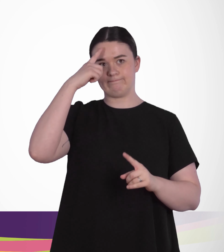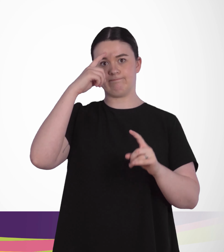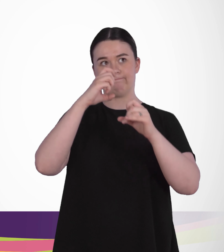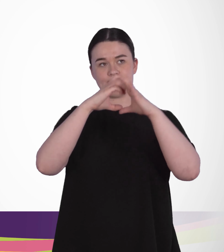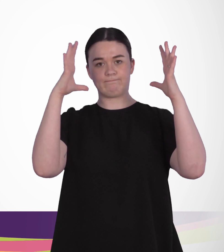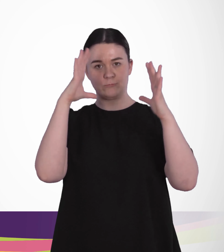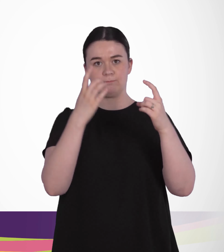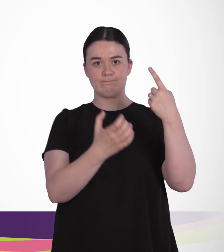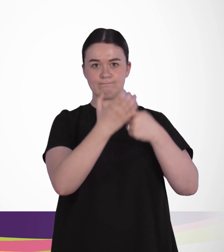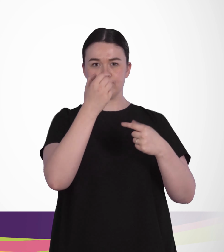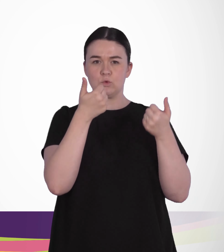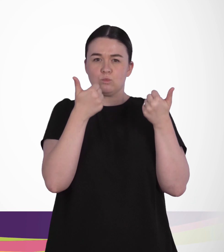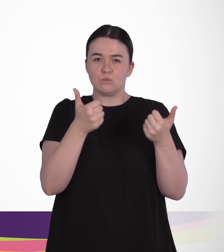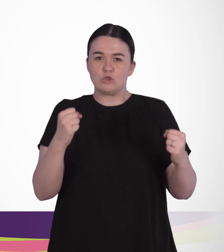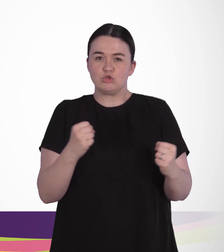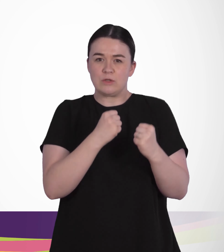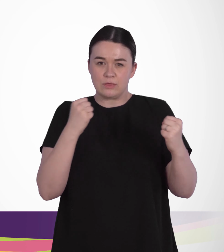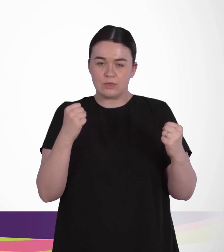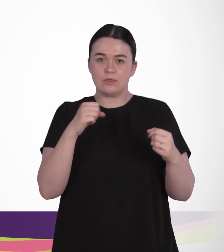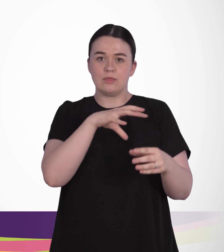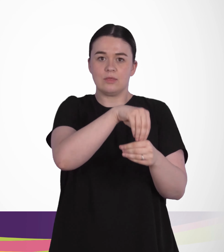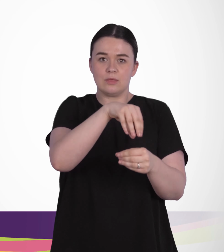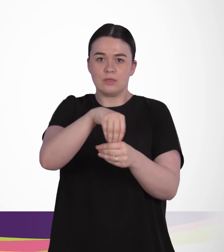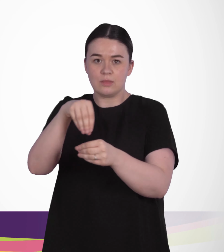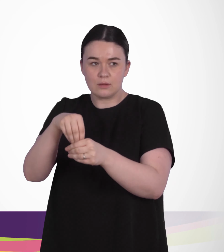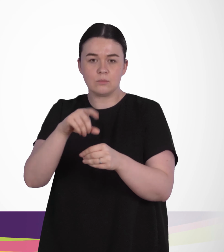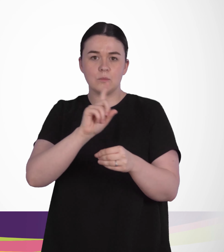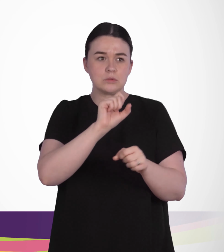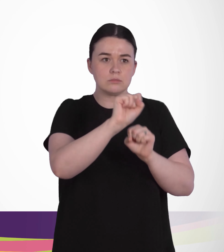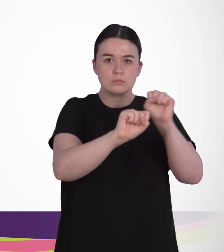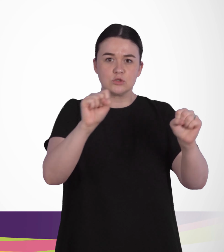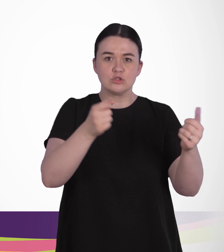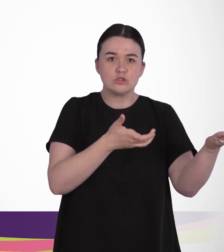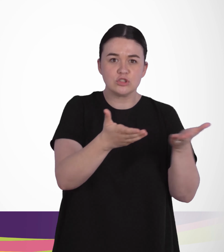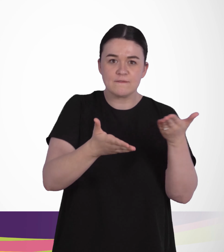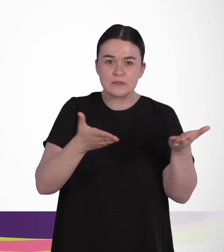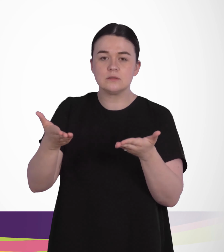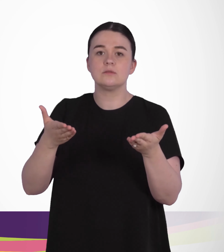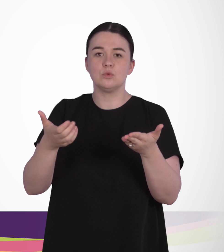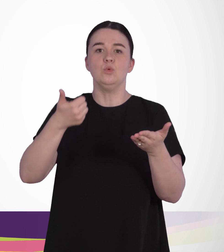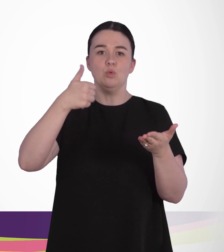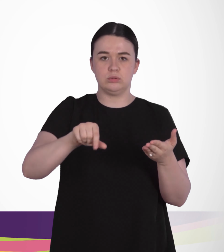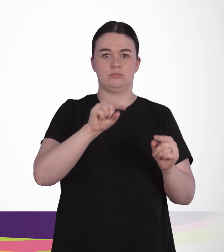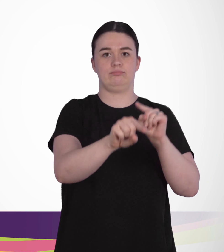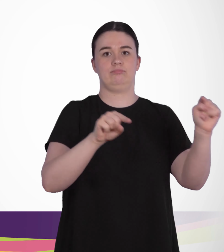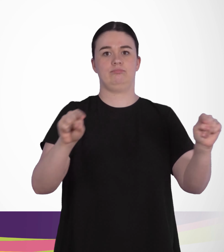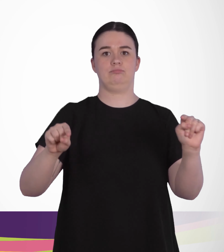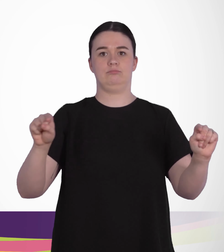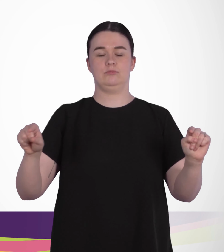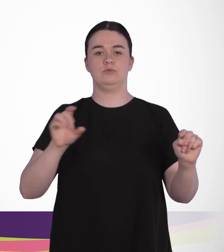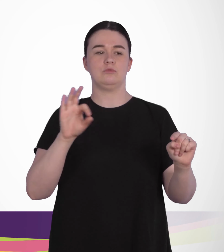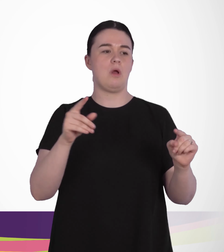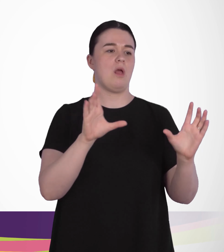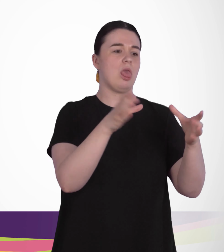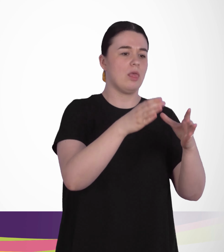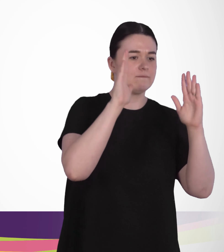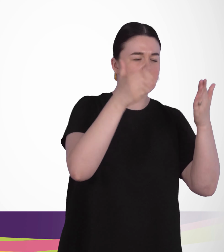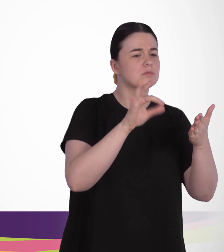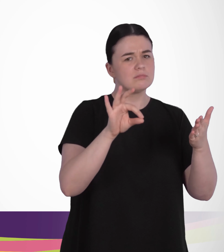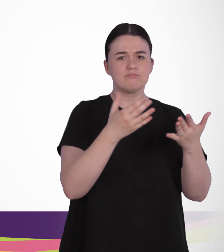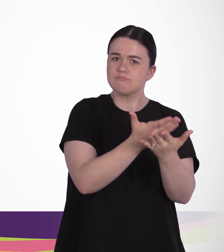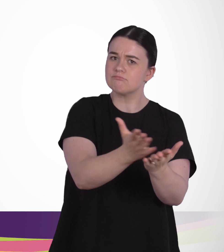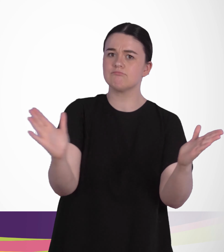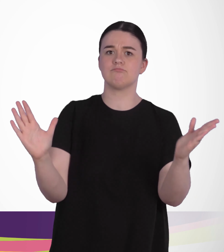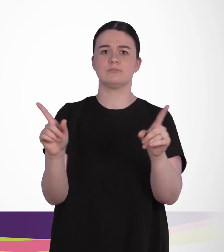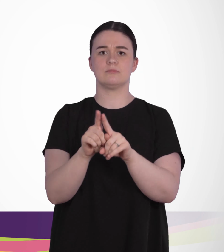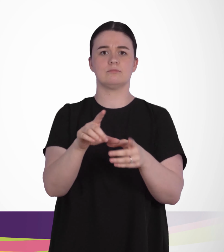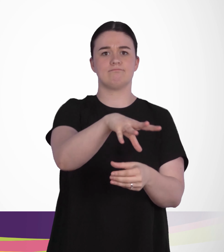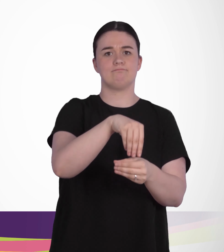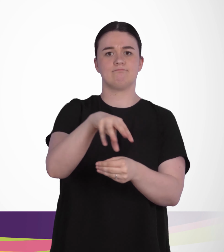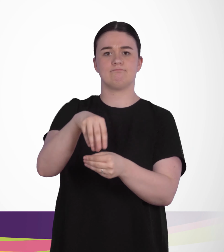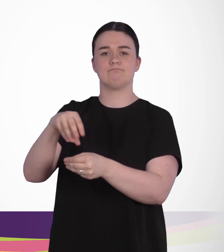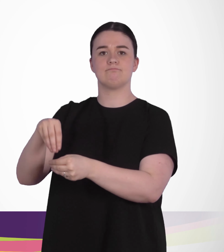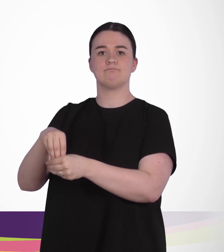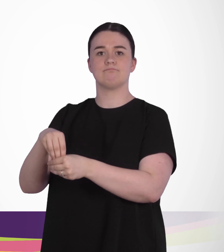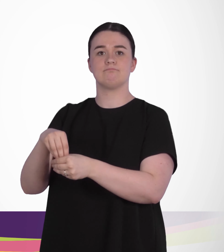the strengths of each player in the services system